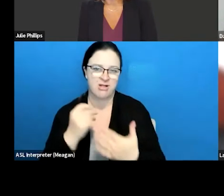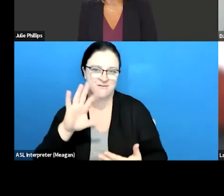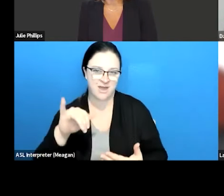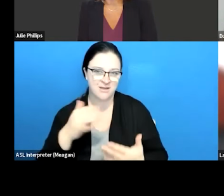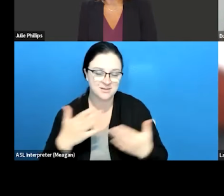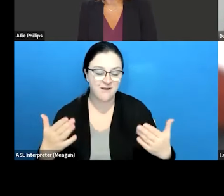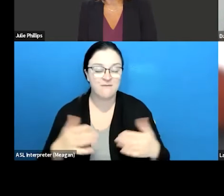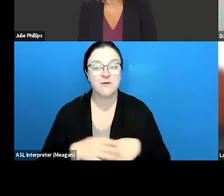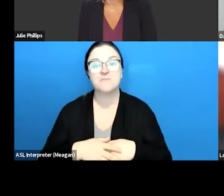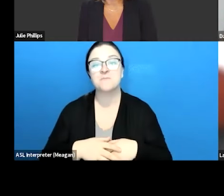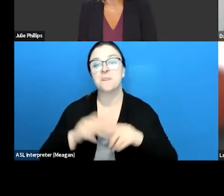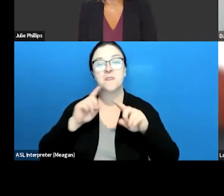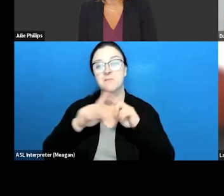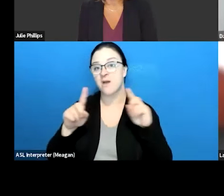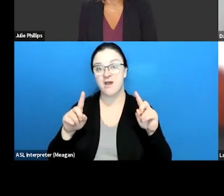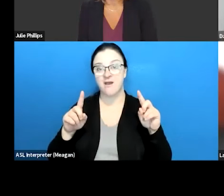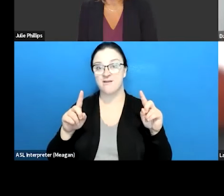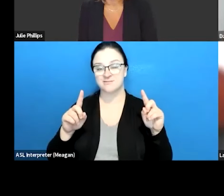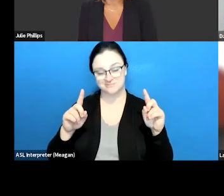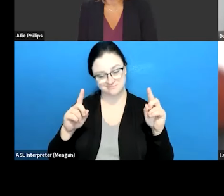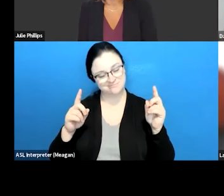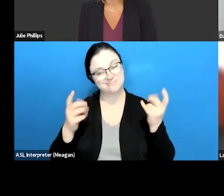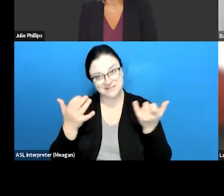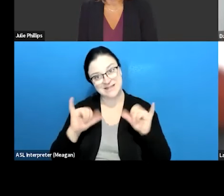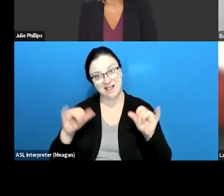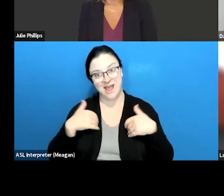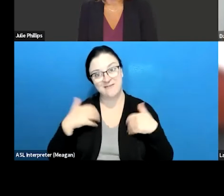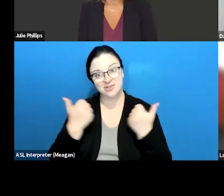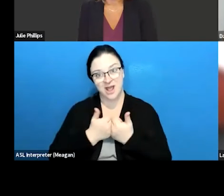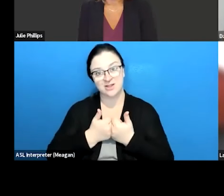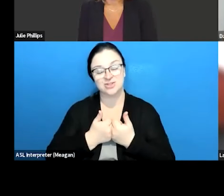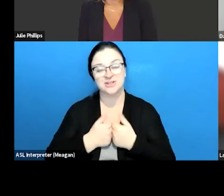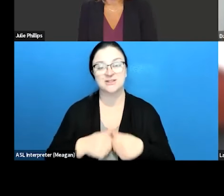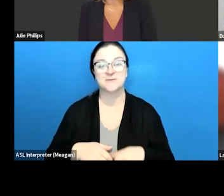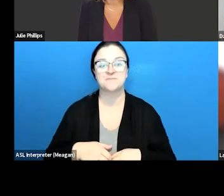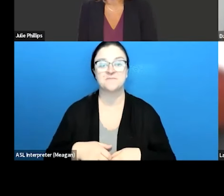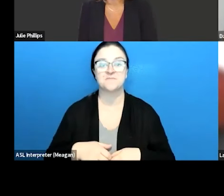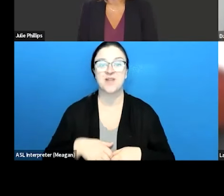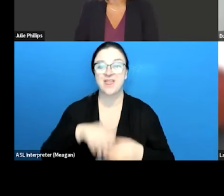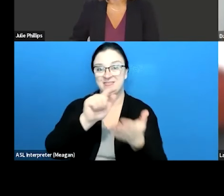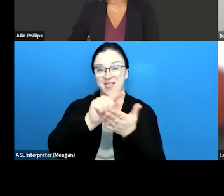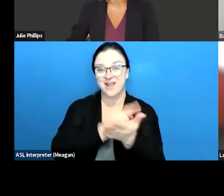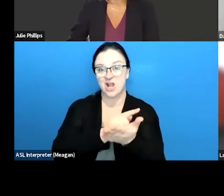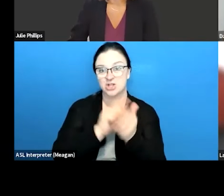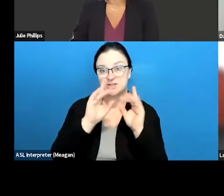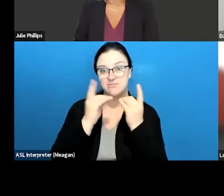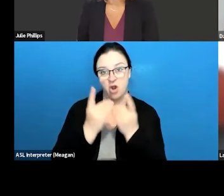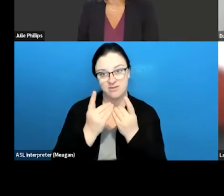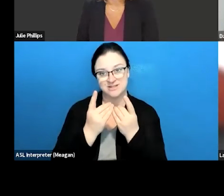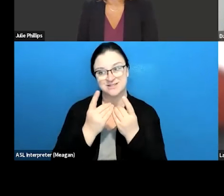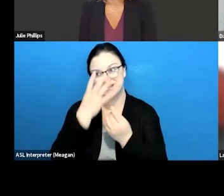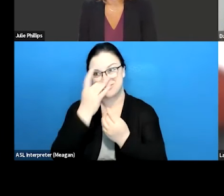But it has not been without its challenges. The legal departments have been interesting on both sides.